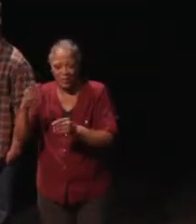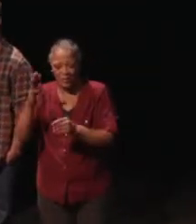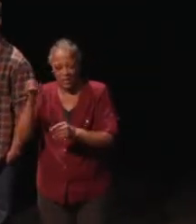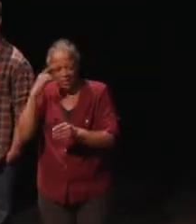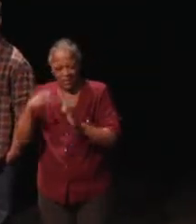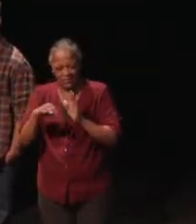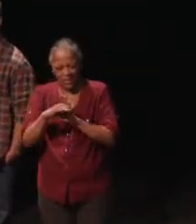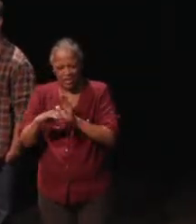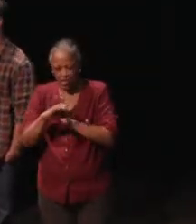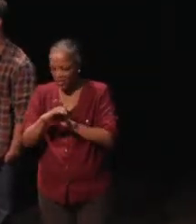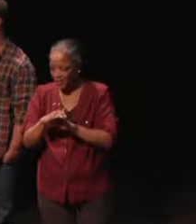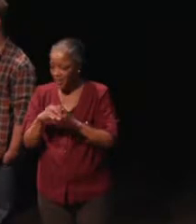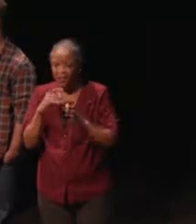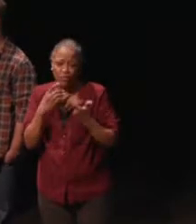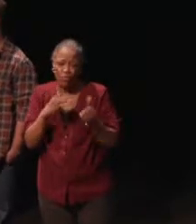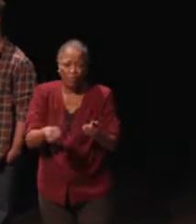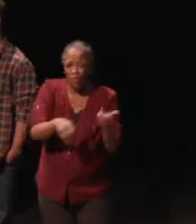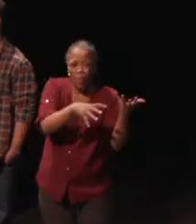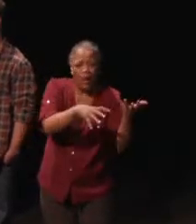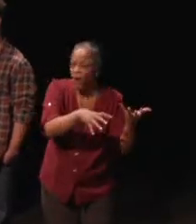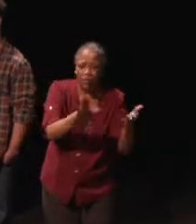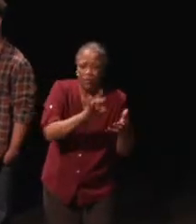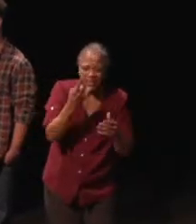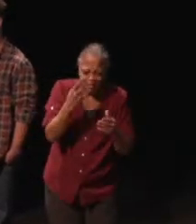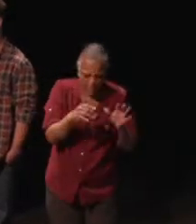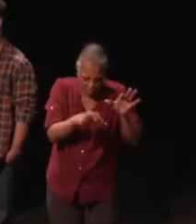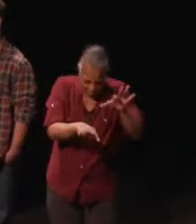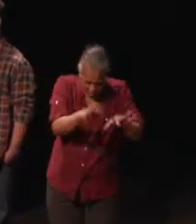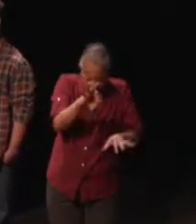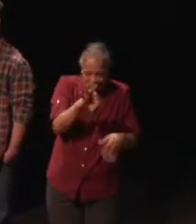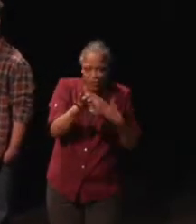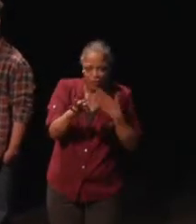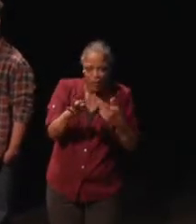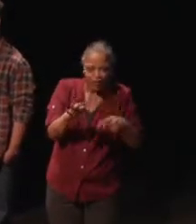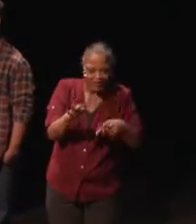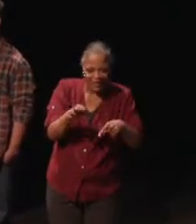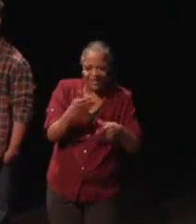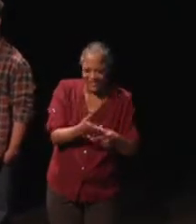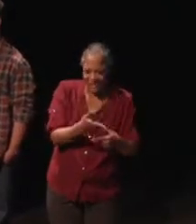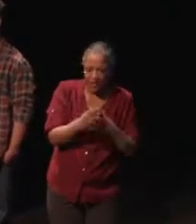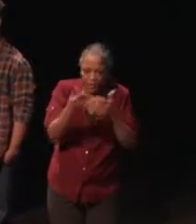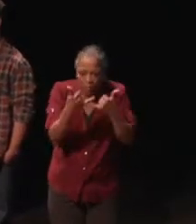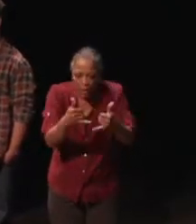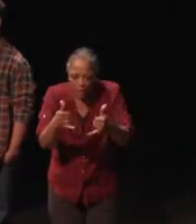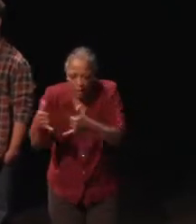And nothing is worth throwing away. There's always something good through playing with different implementations,